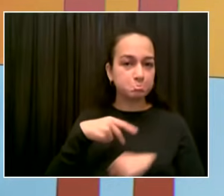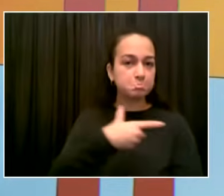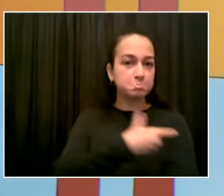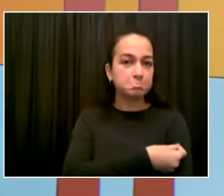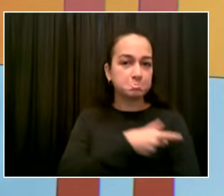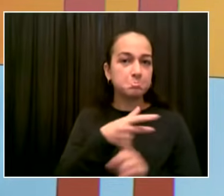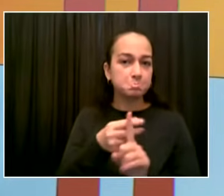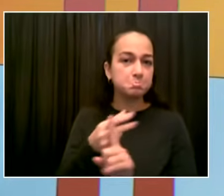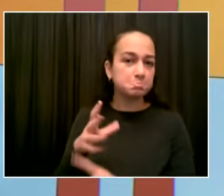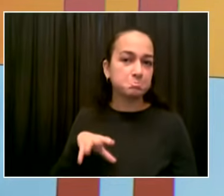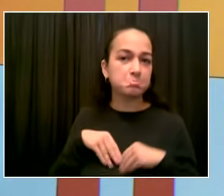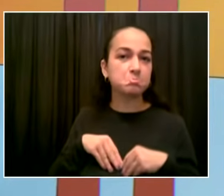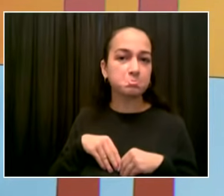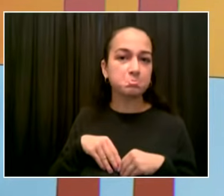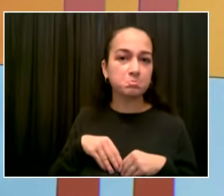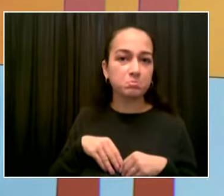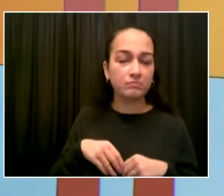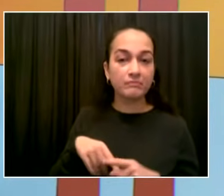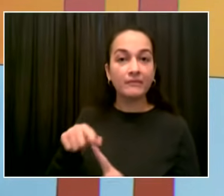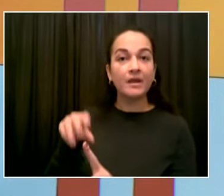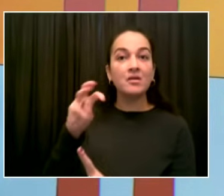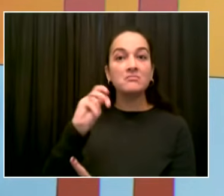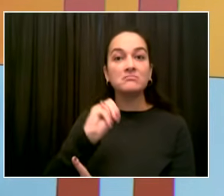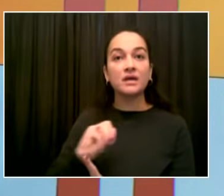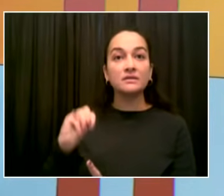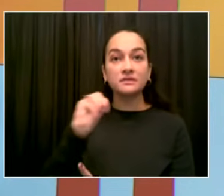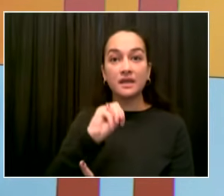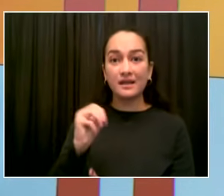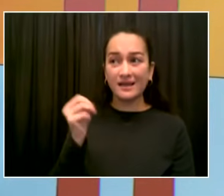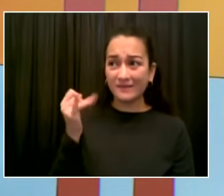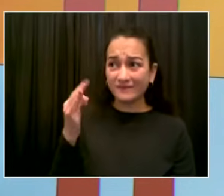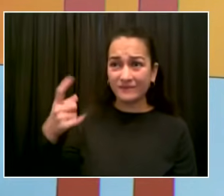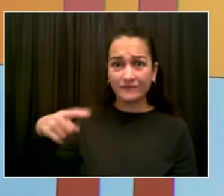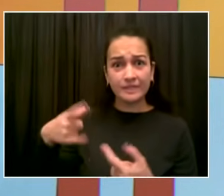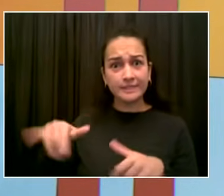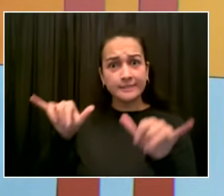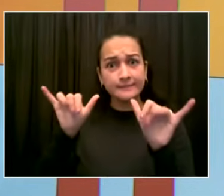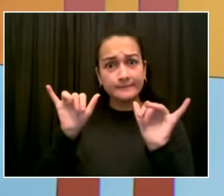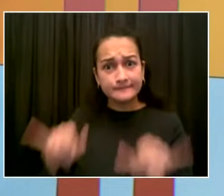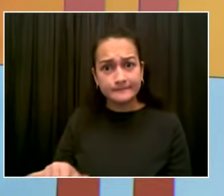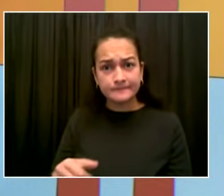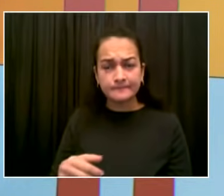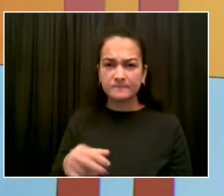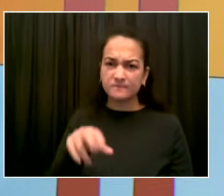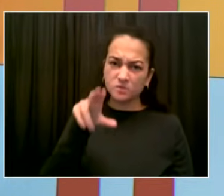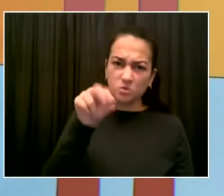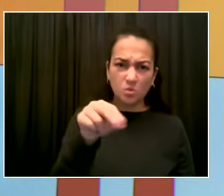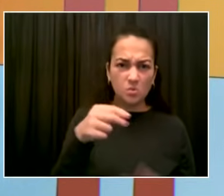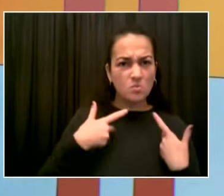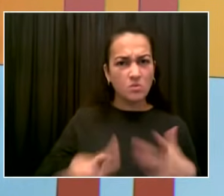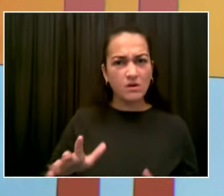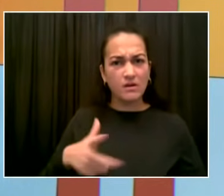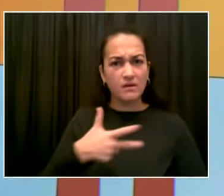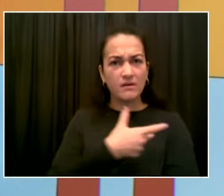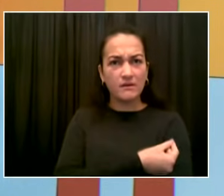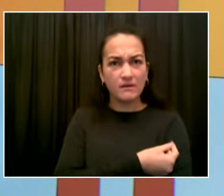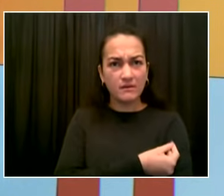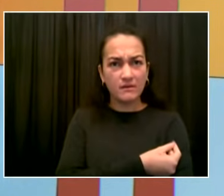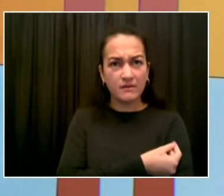NON-COMPLIANT, DECIDING NOT TO DO ISTH, THEN WE HAVE A HUGE CORE OF VACCINATED